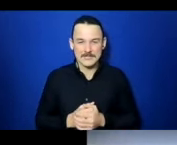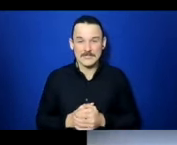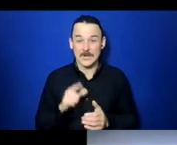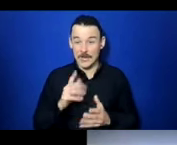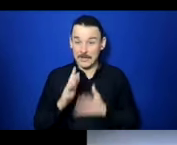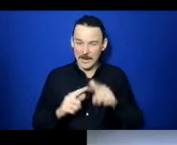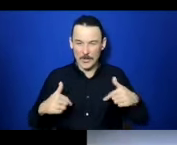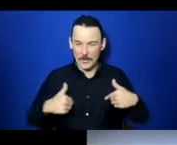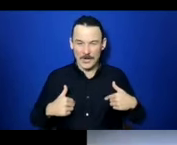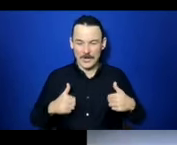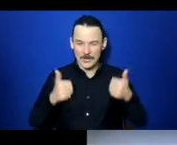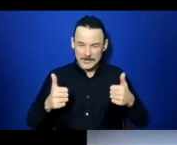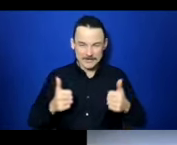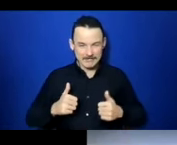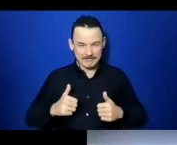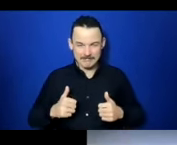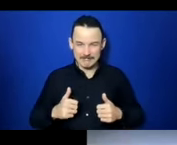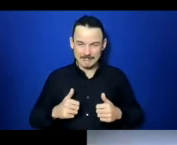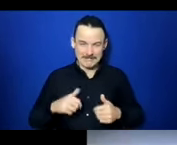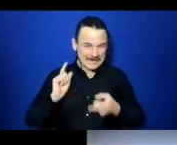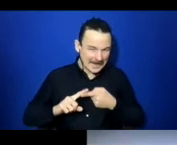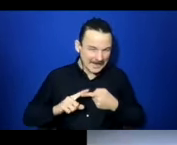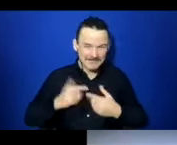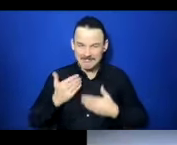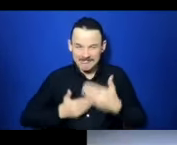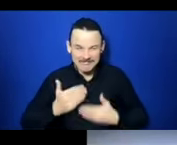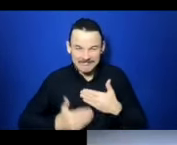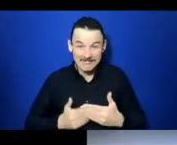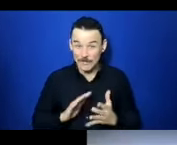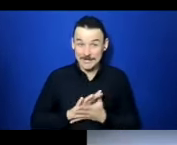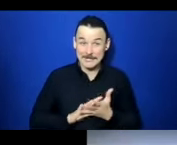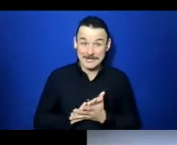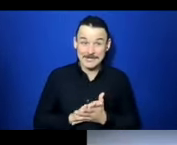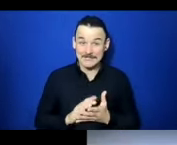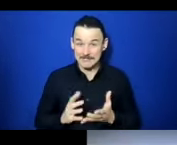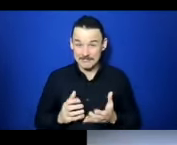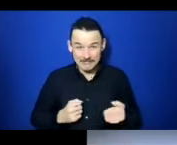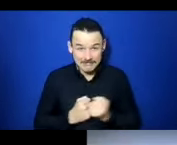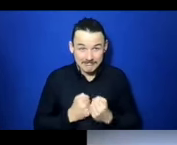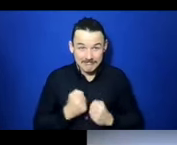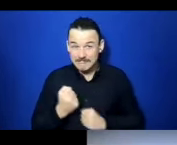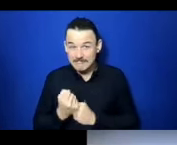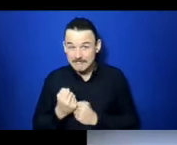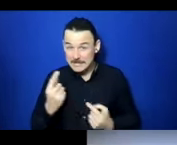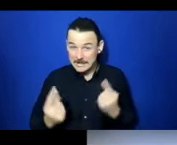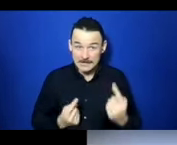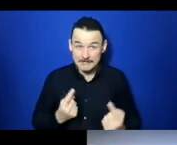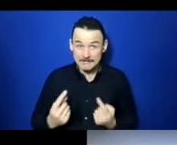Let's encourage each other and I think that you know your your kind of point around really kind of